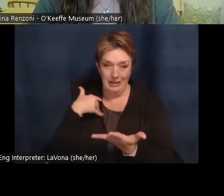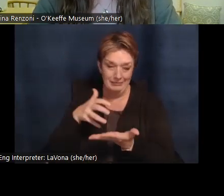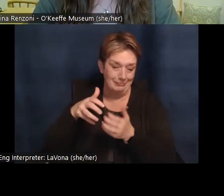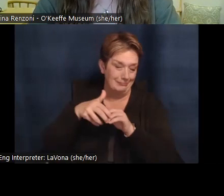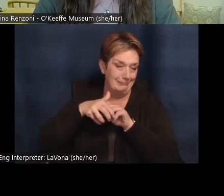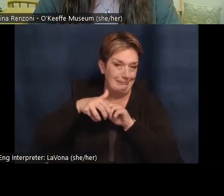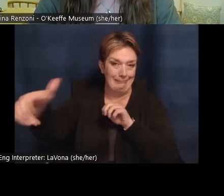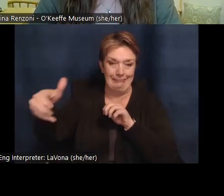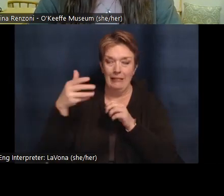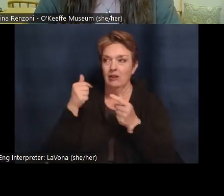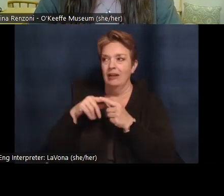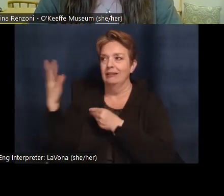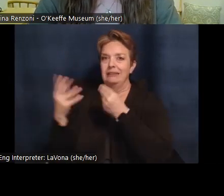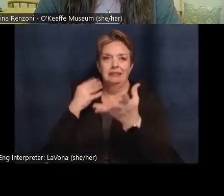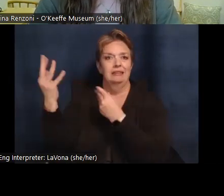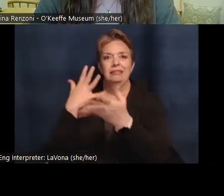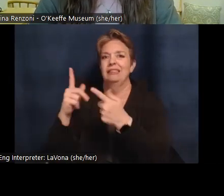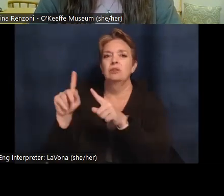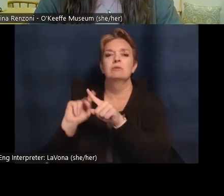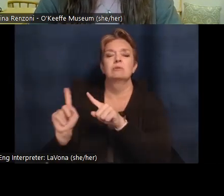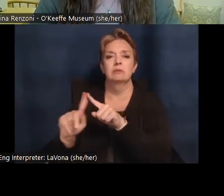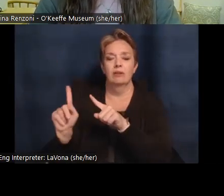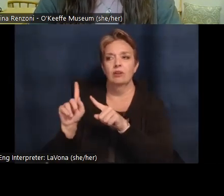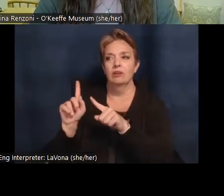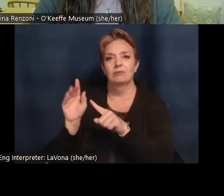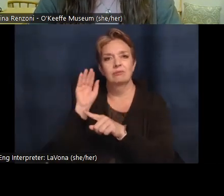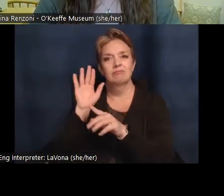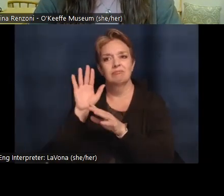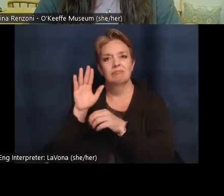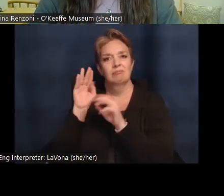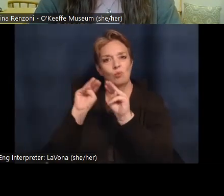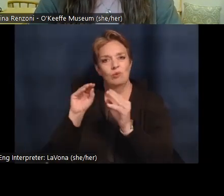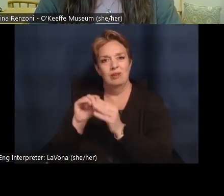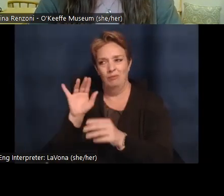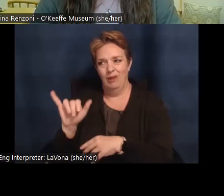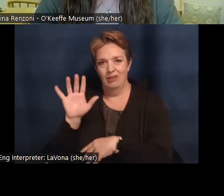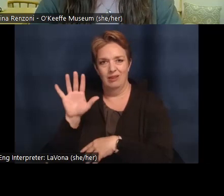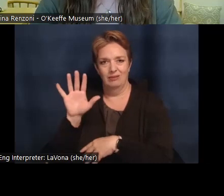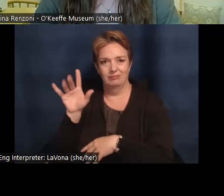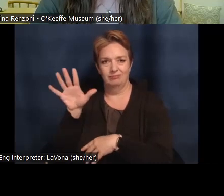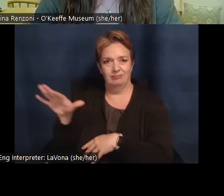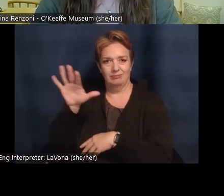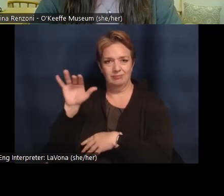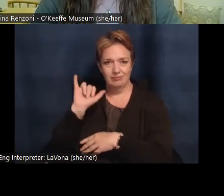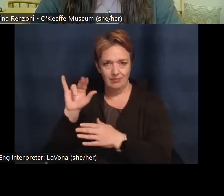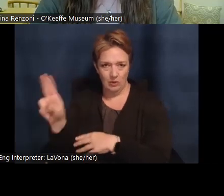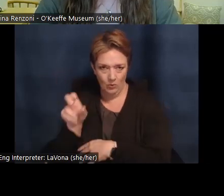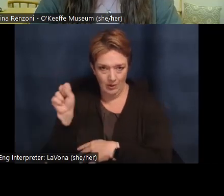and she doesn't want to wait for the reconstruction of the Abiquiú house, so she hires her good friend, Maria Chabot, to be the general contractor.